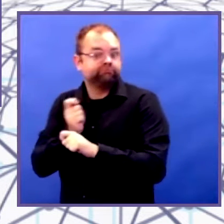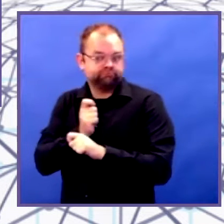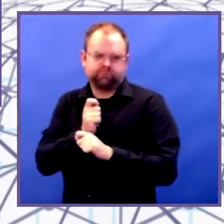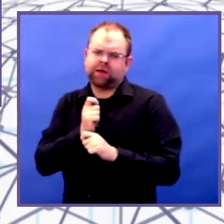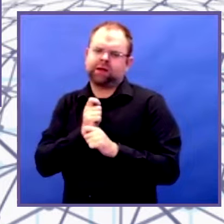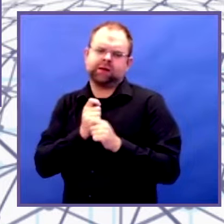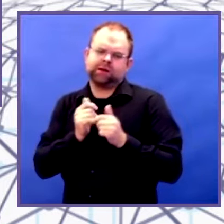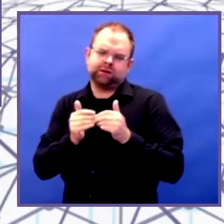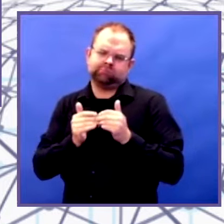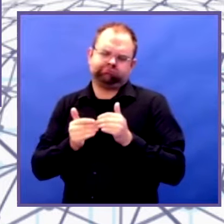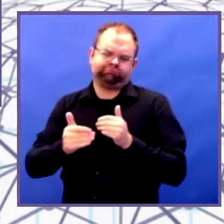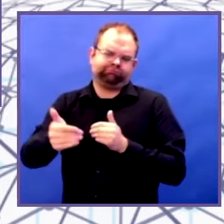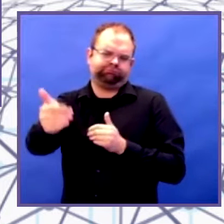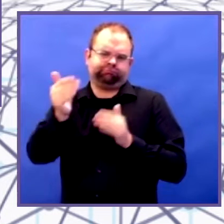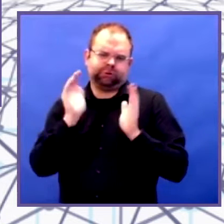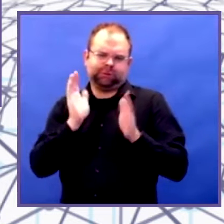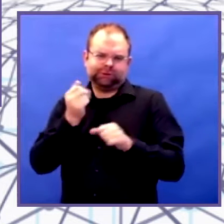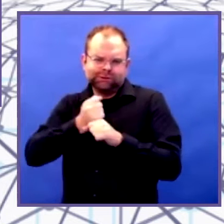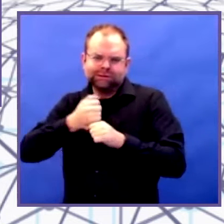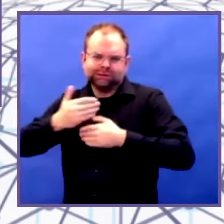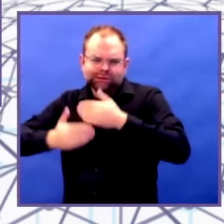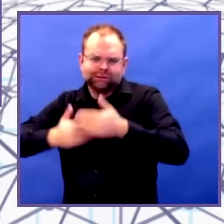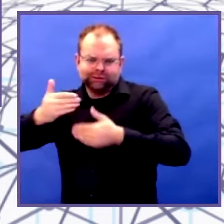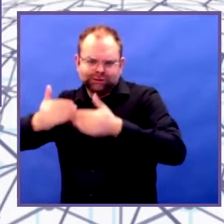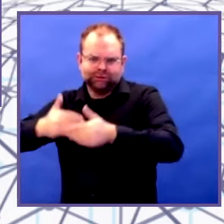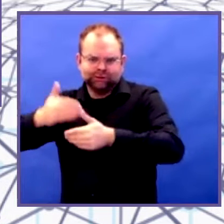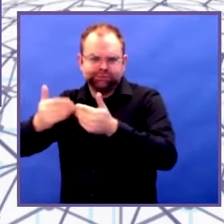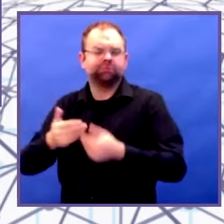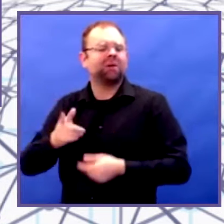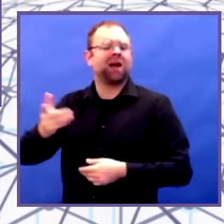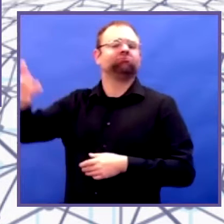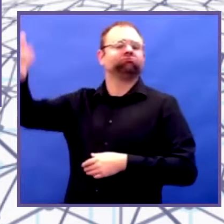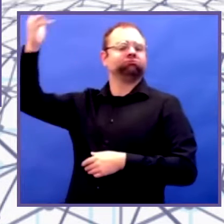There are networks such as the Who Gate Initiative and others.